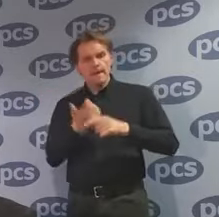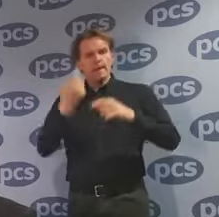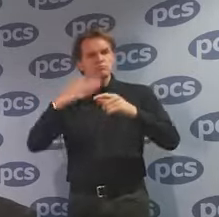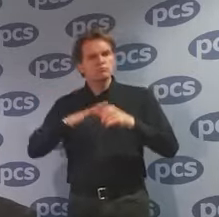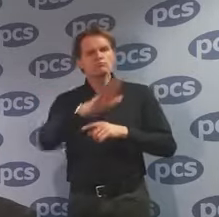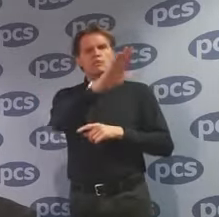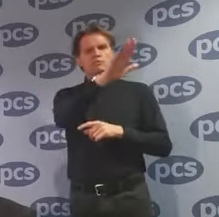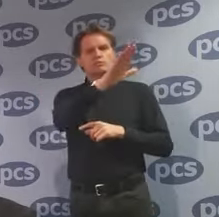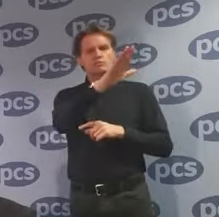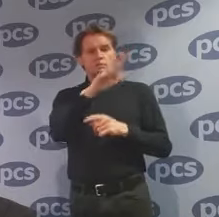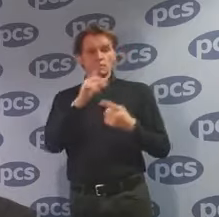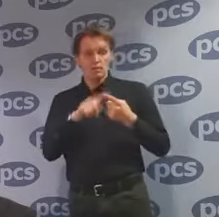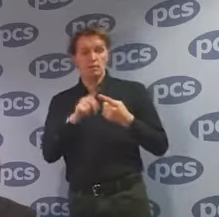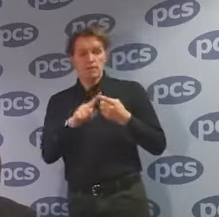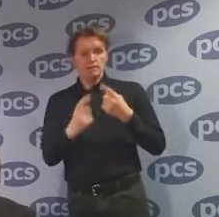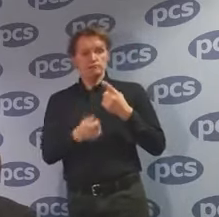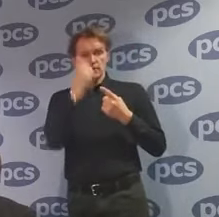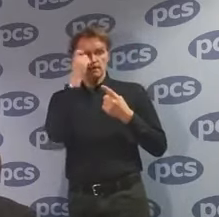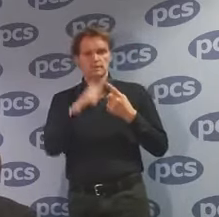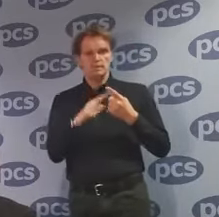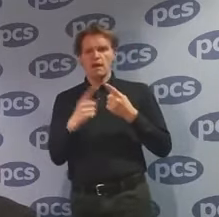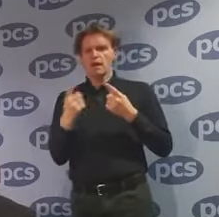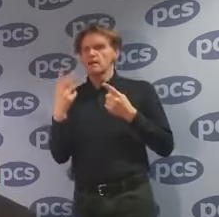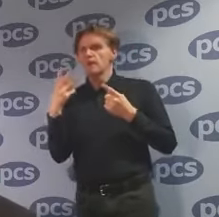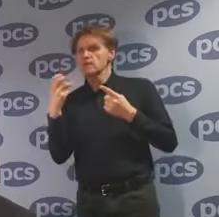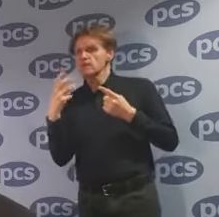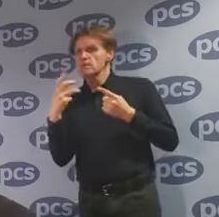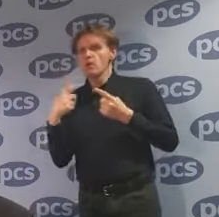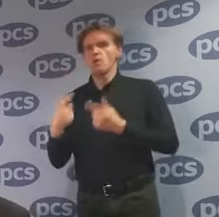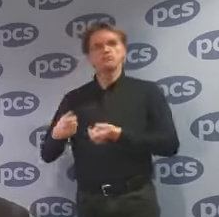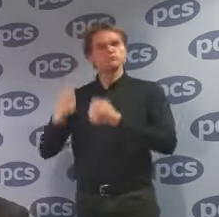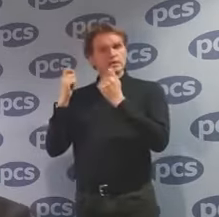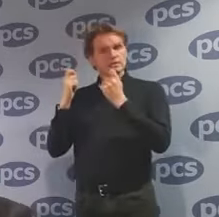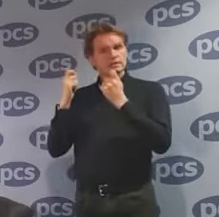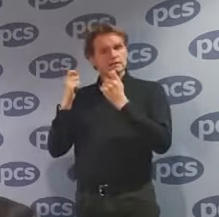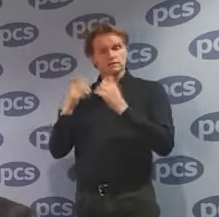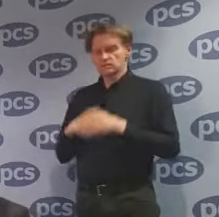at least three other members via email. Well these are excellent questions and